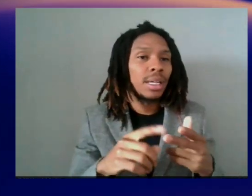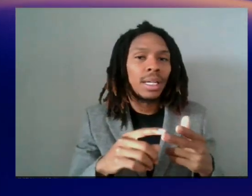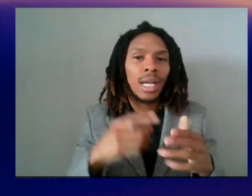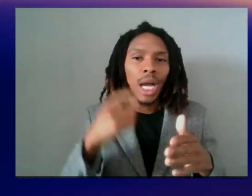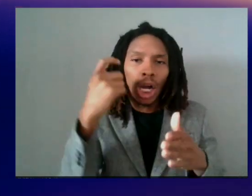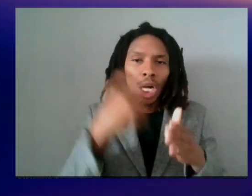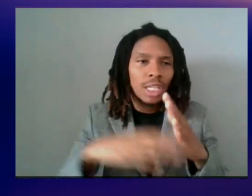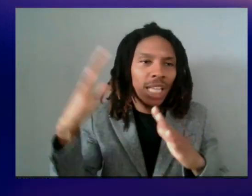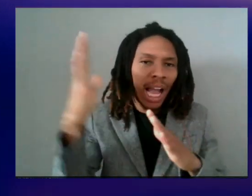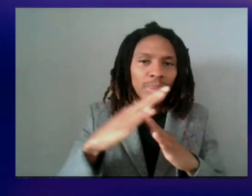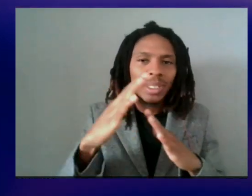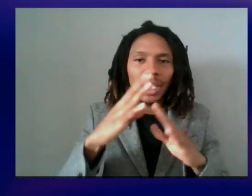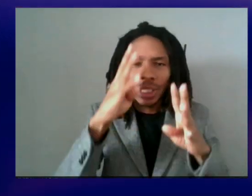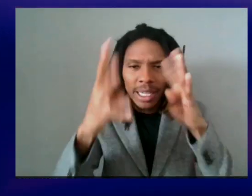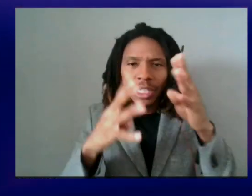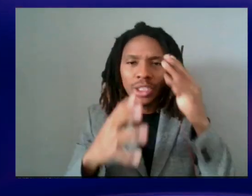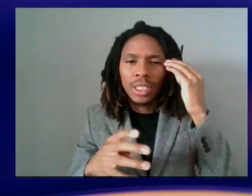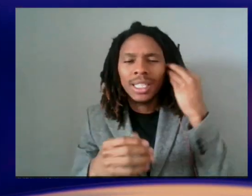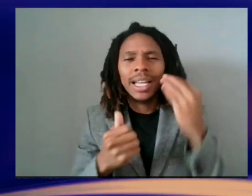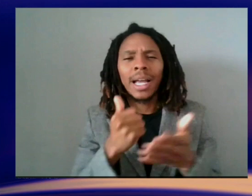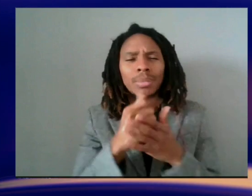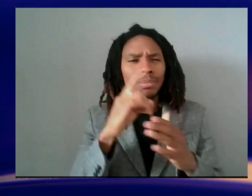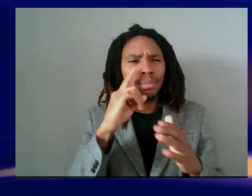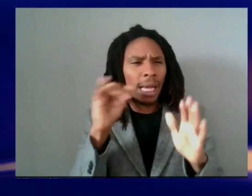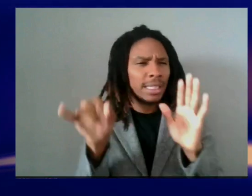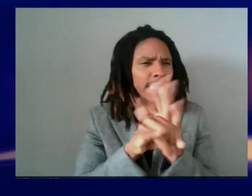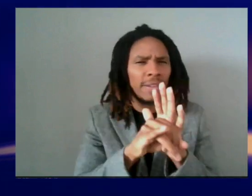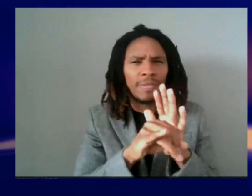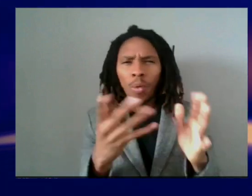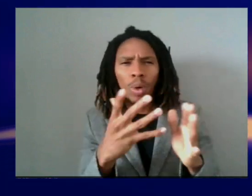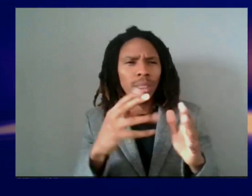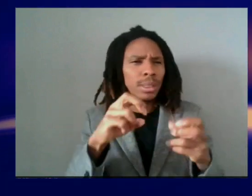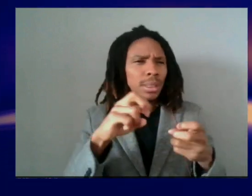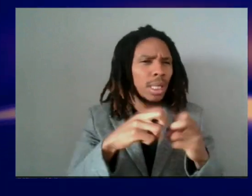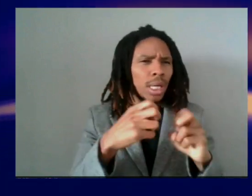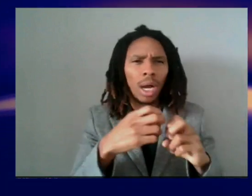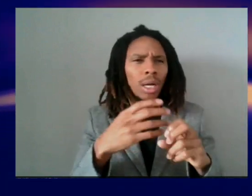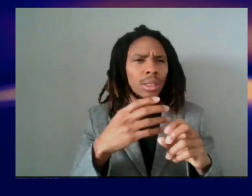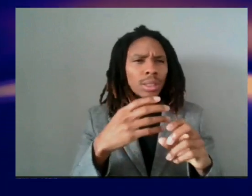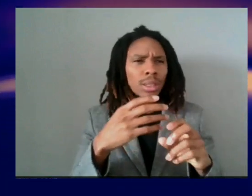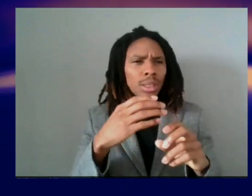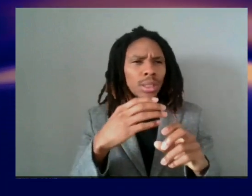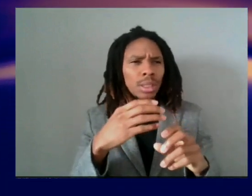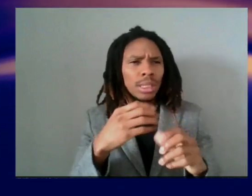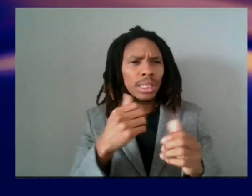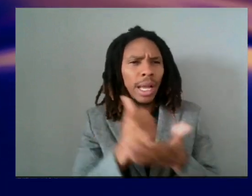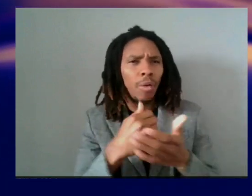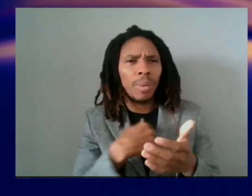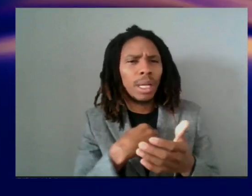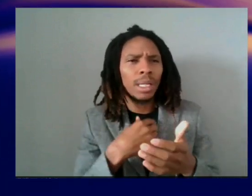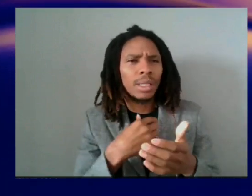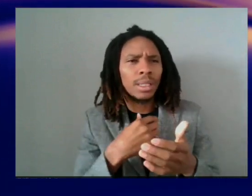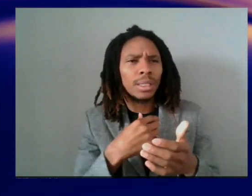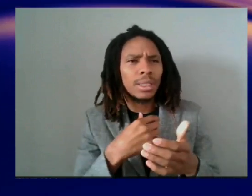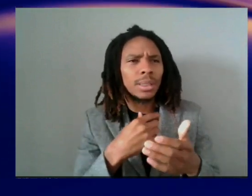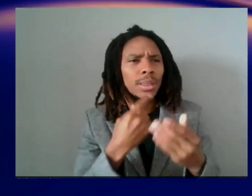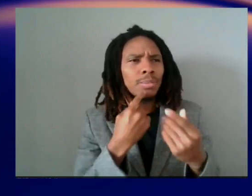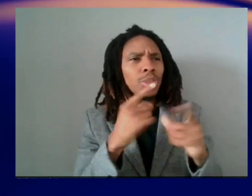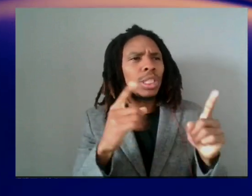So it's really helps you identify what is a true cause that might help me sort of achieve my business goal. And normally people think